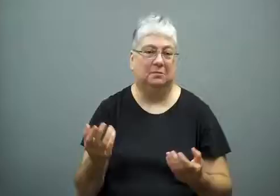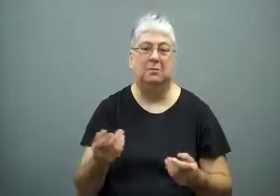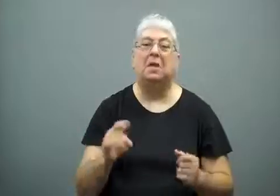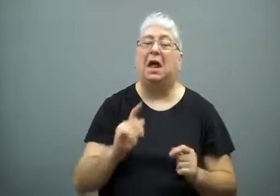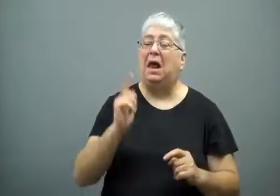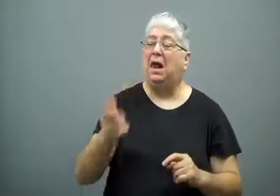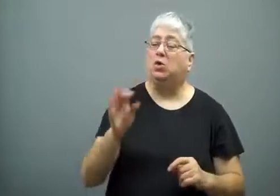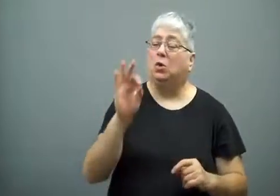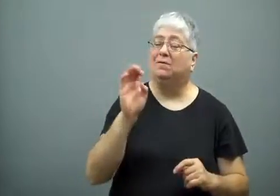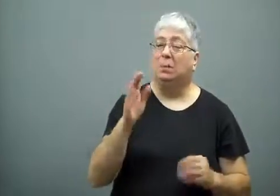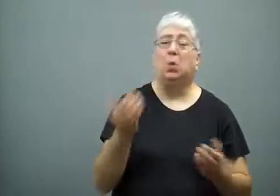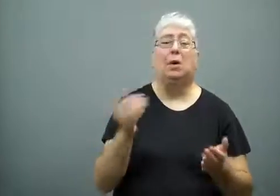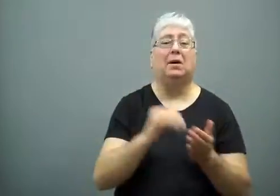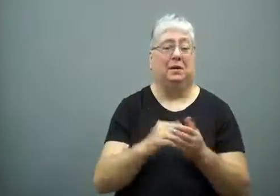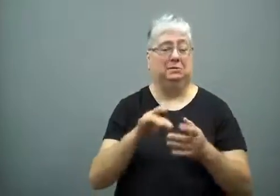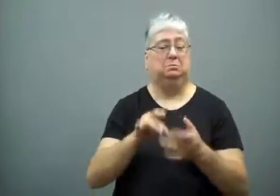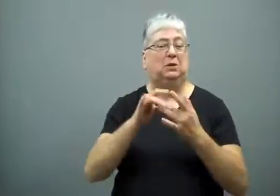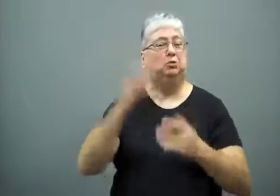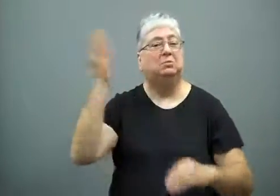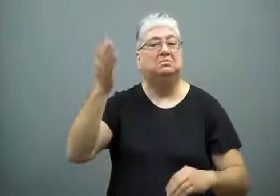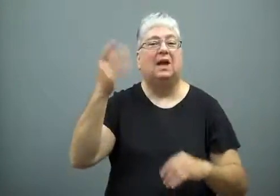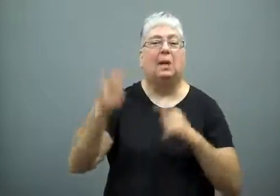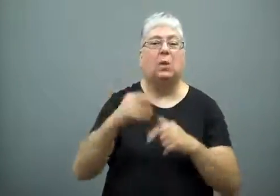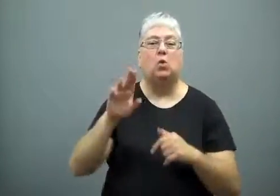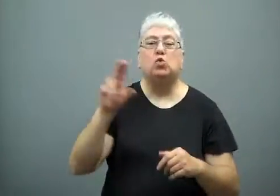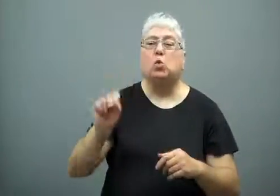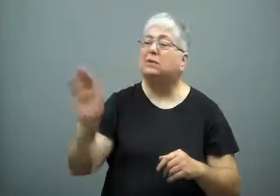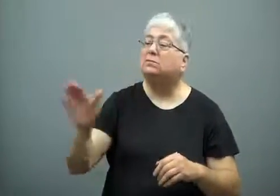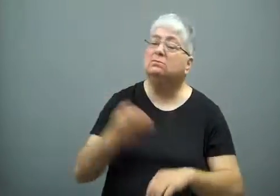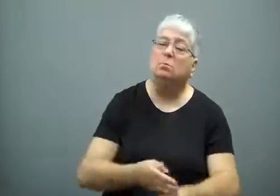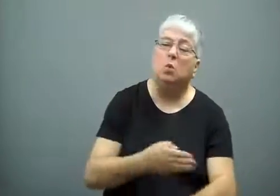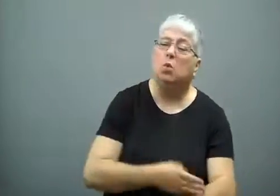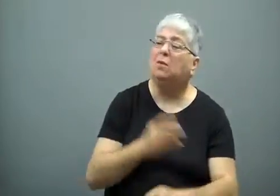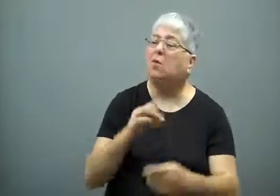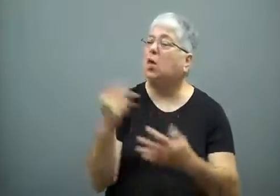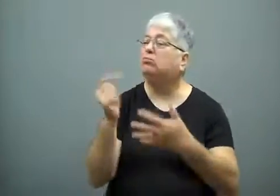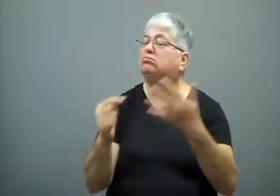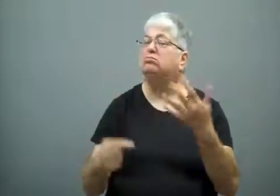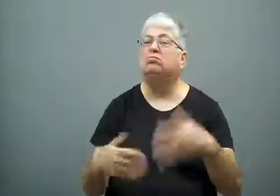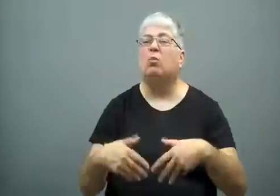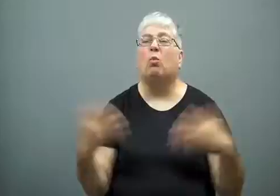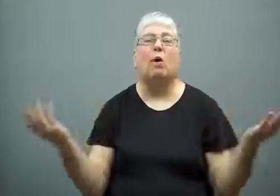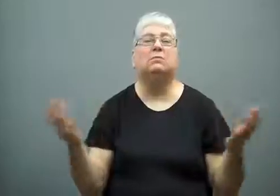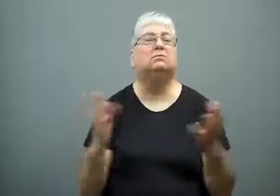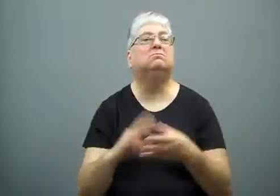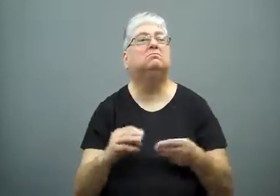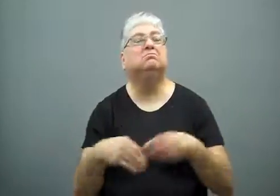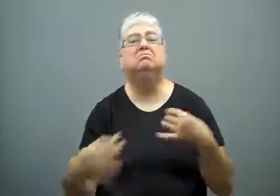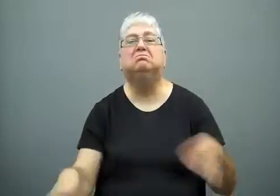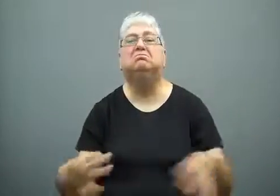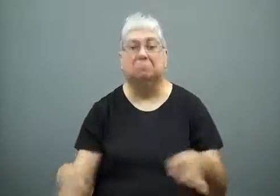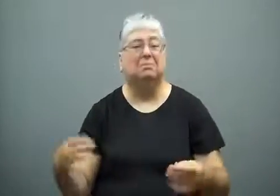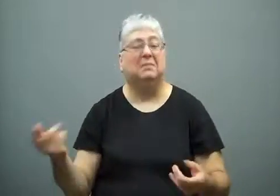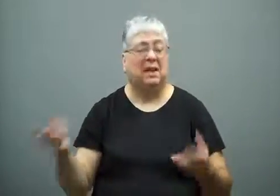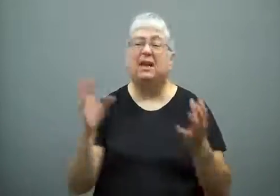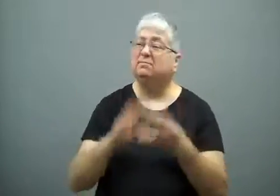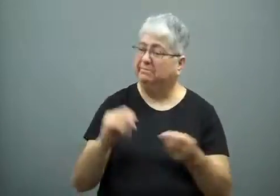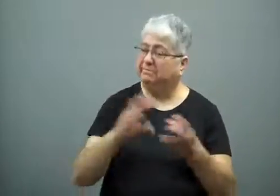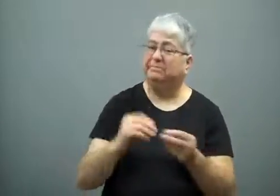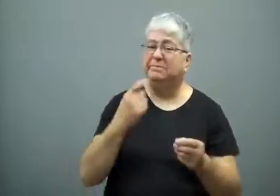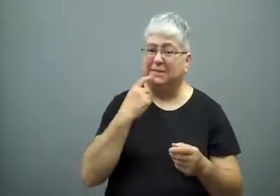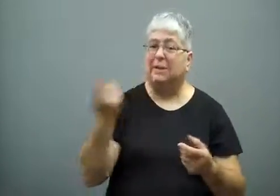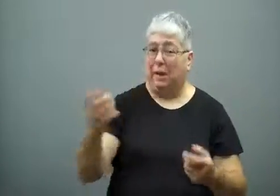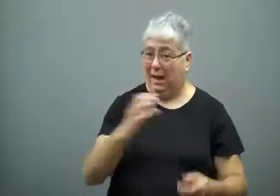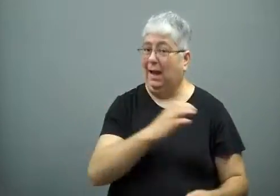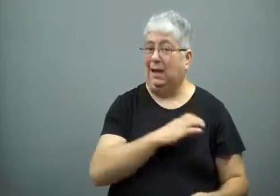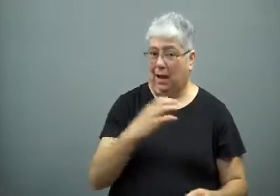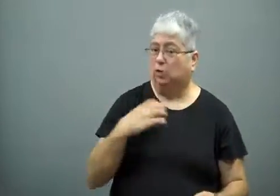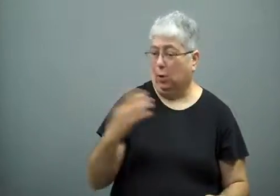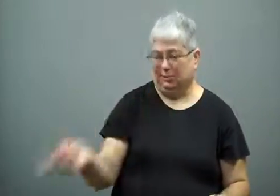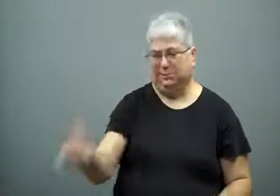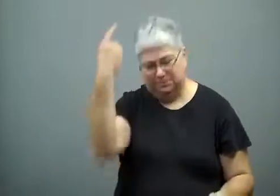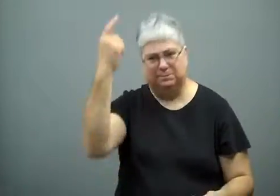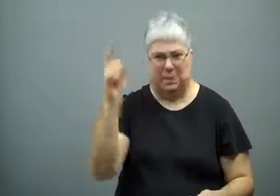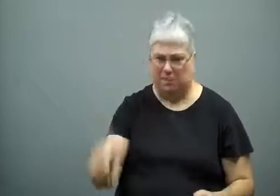In February he gave another speech, the State of the Union speech.